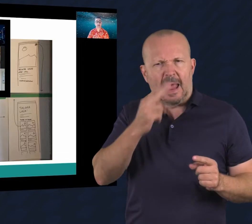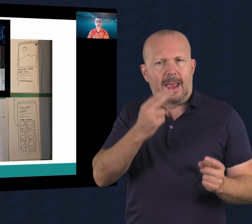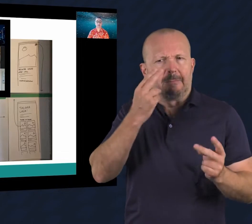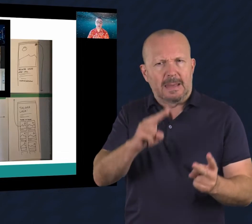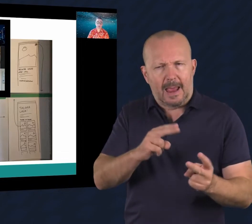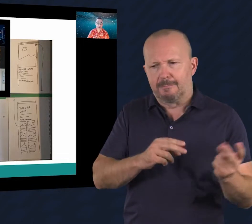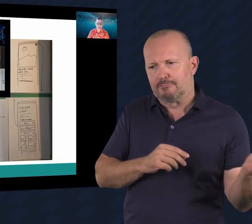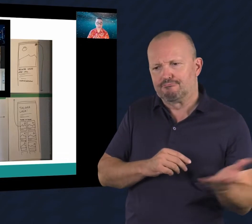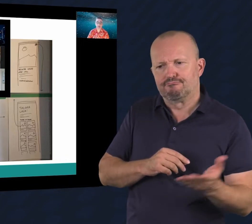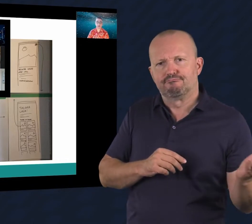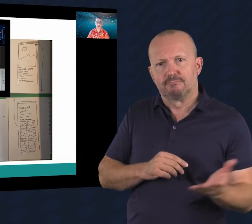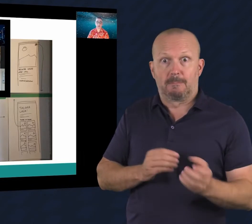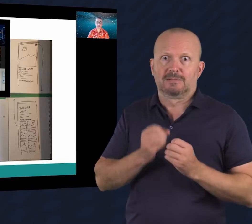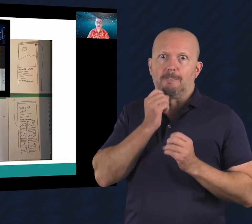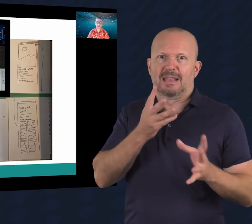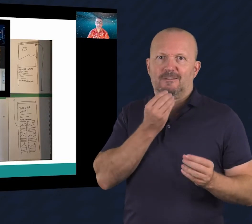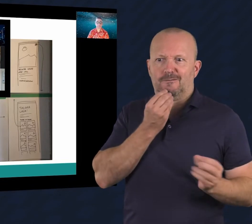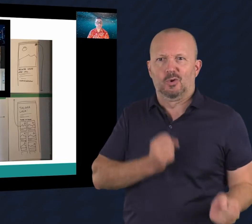and it was going to have legendary food options.